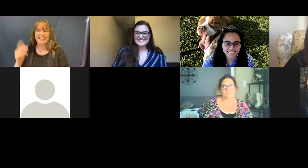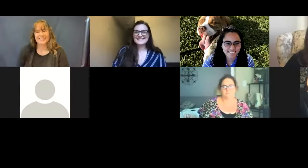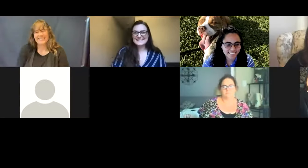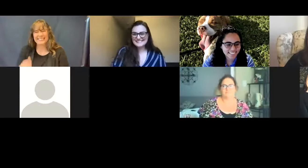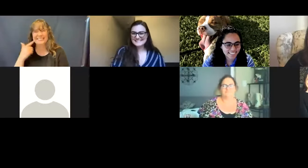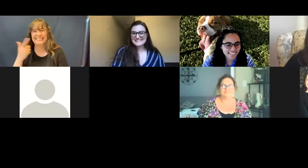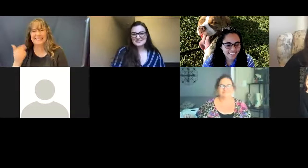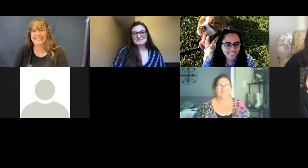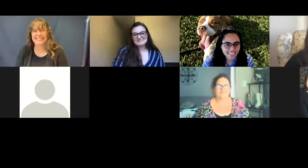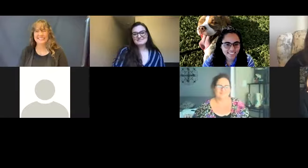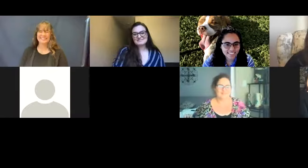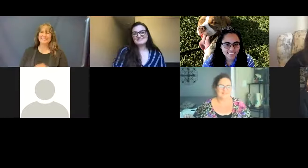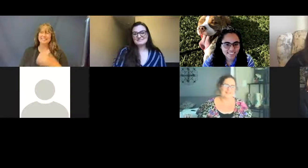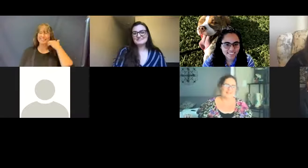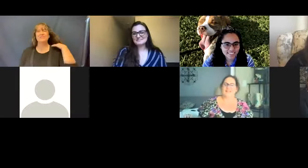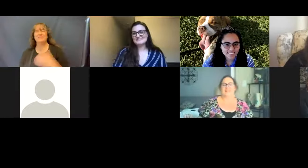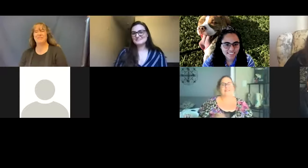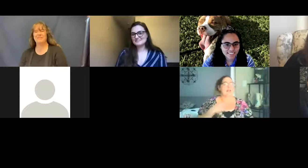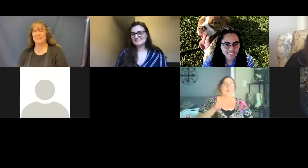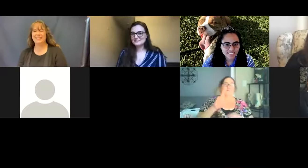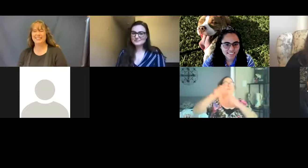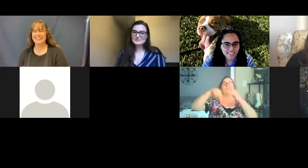okay.